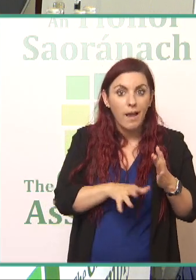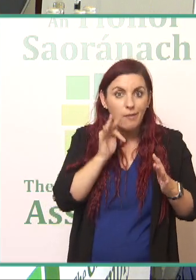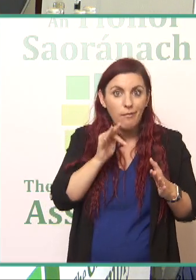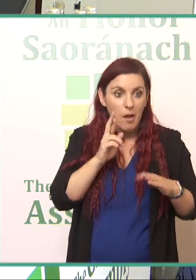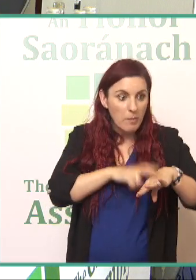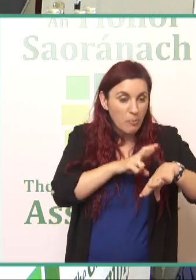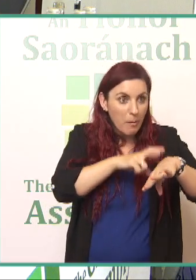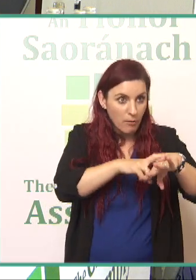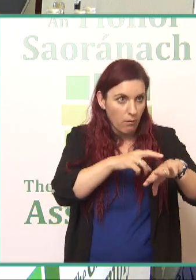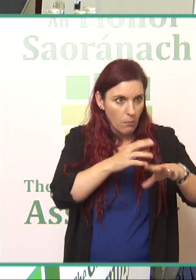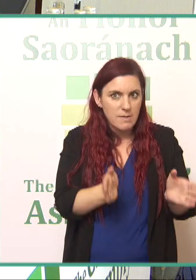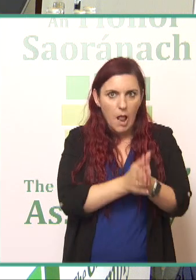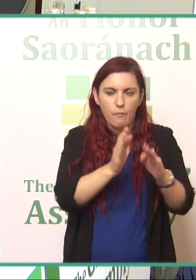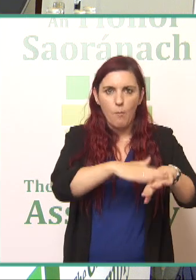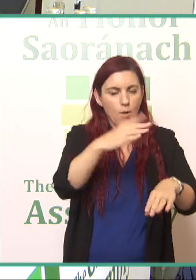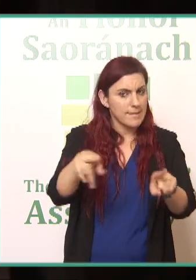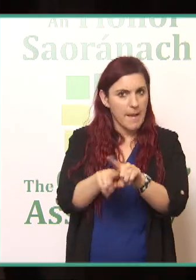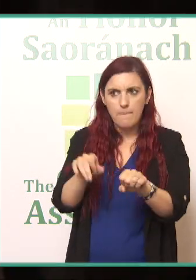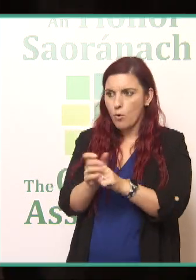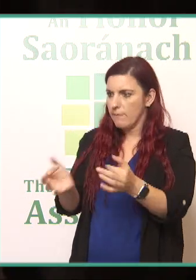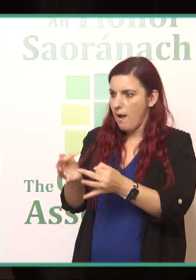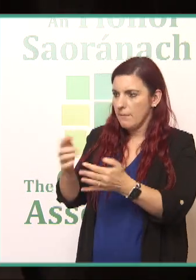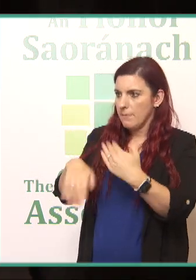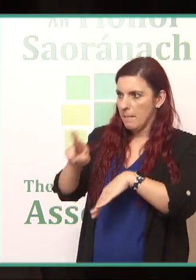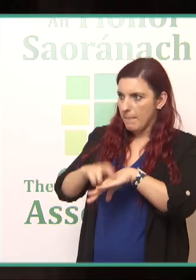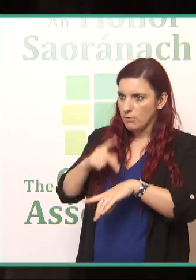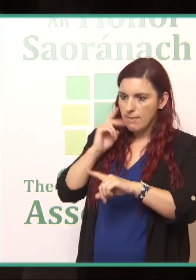get well it's the same with your environment the better condition the more money and then